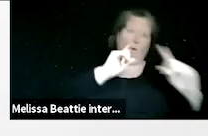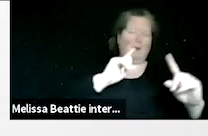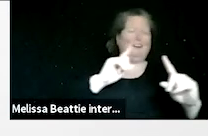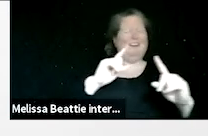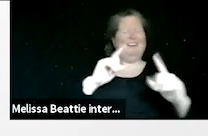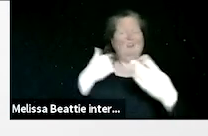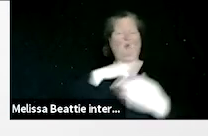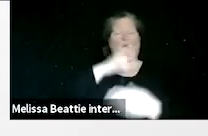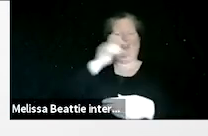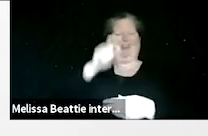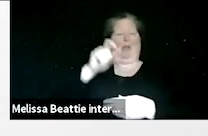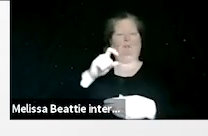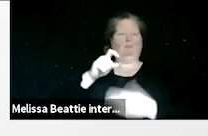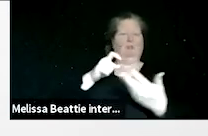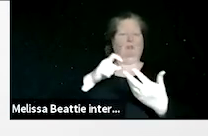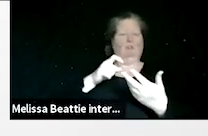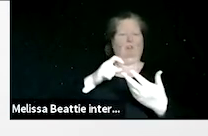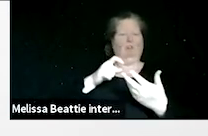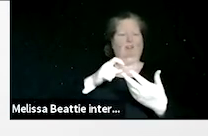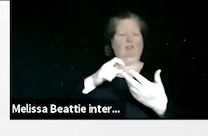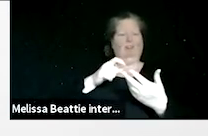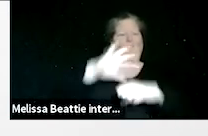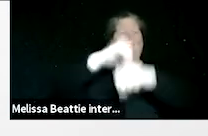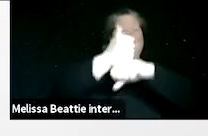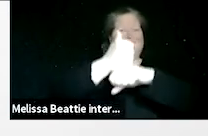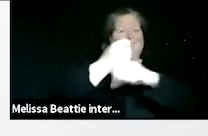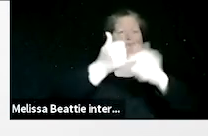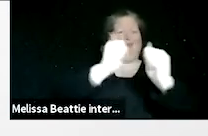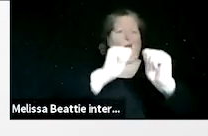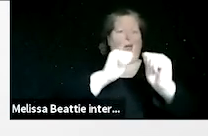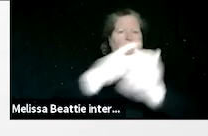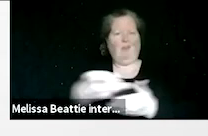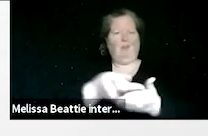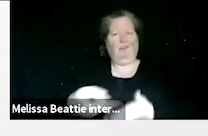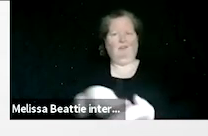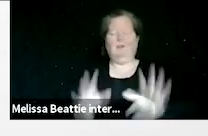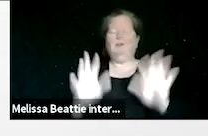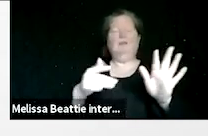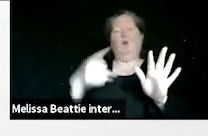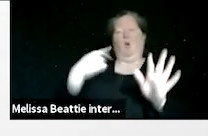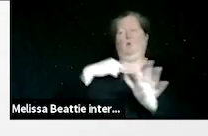but overall I would say that is the number one thing is Ben Woelk: Is the Ben Woelk: Is my colleagues.